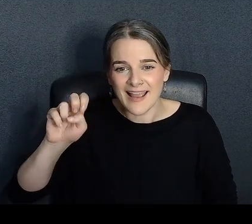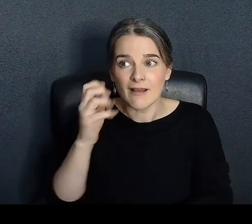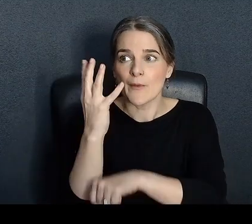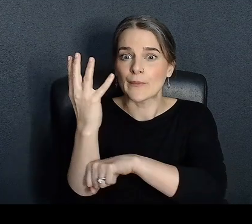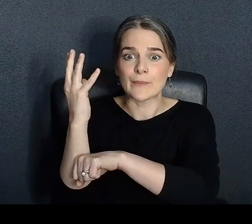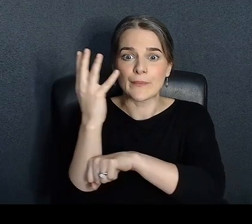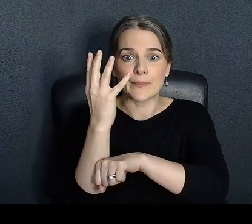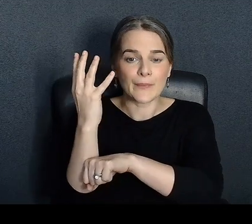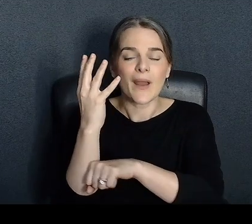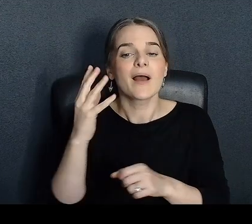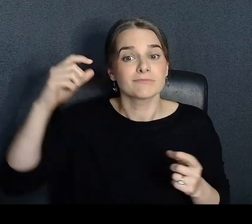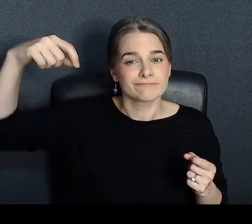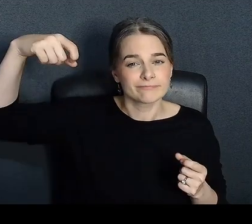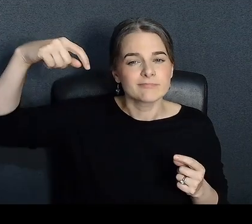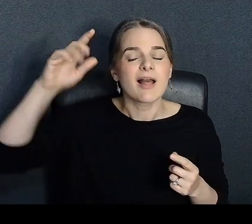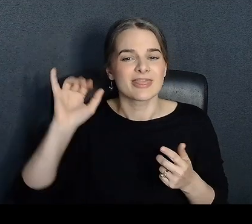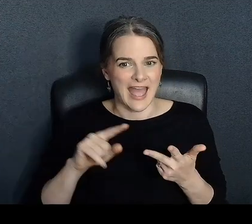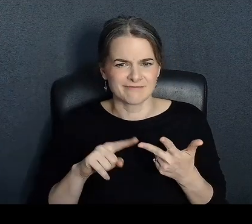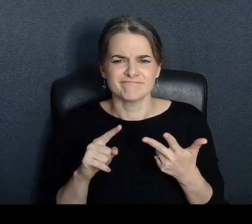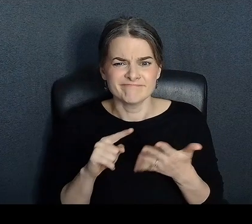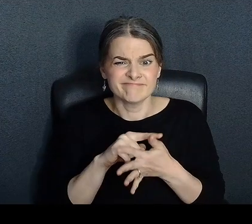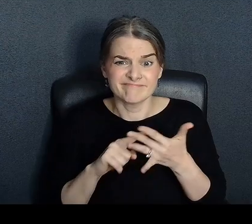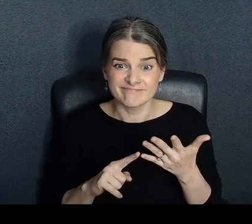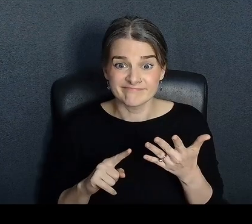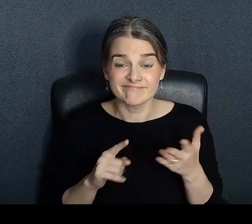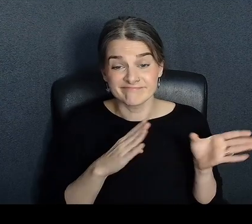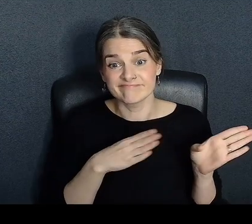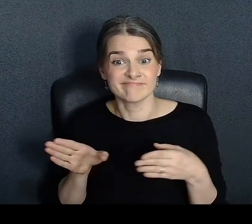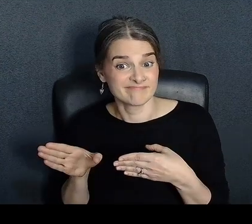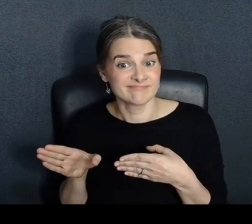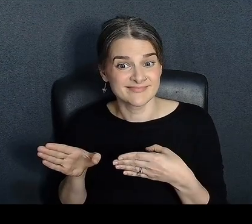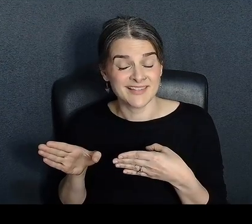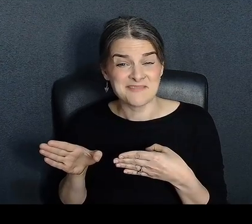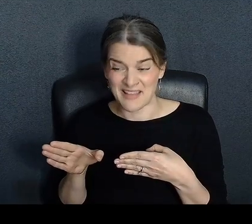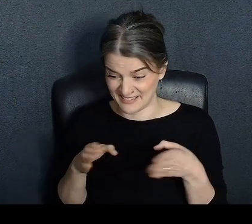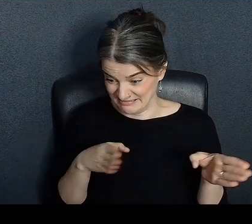This is a problem because there are still folks that use TTYs.